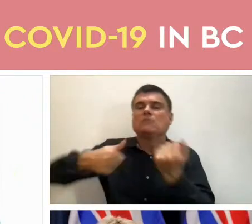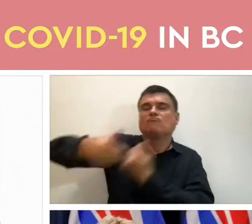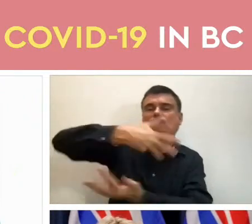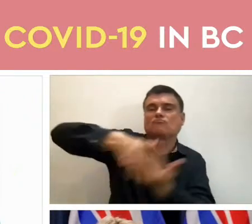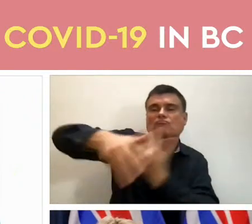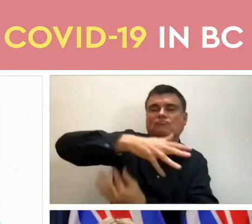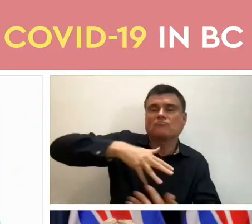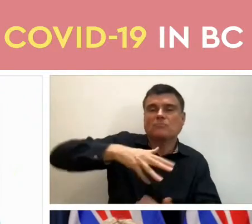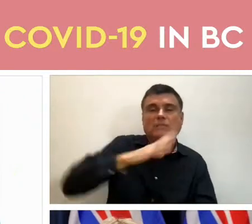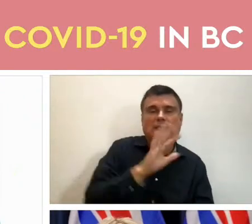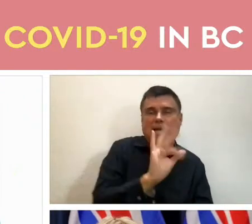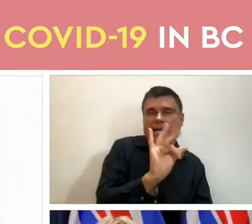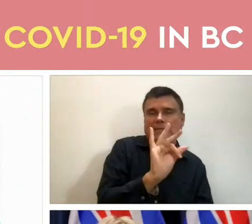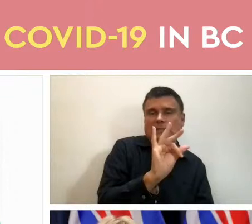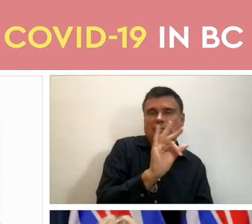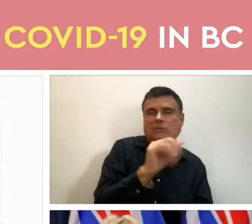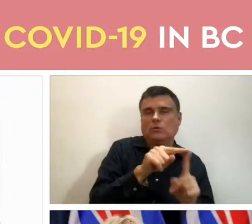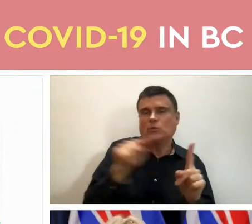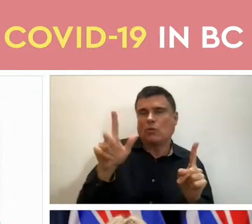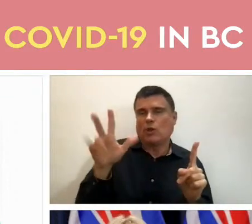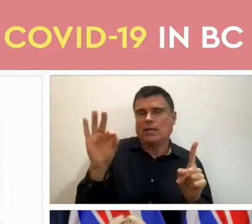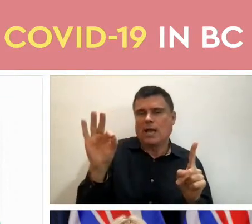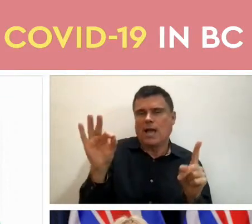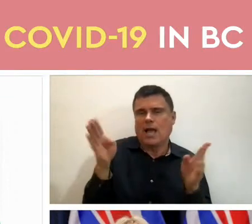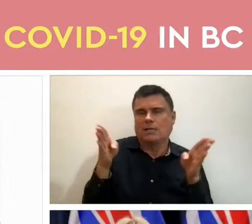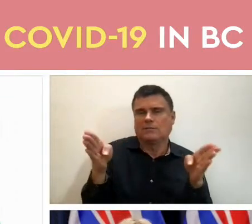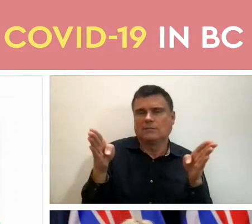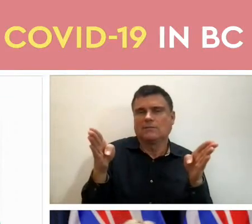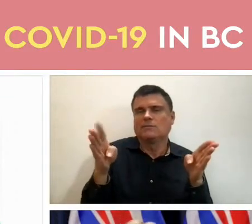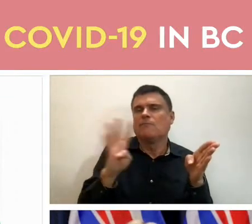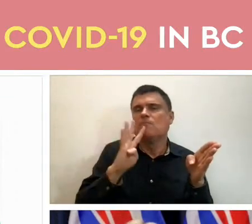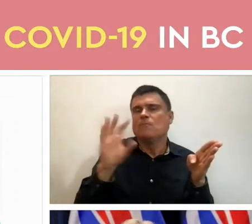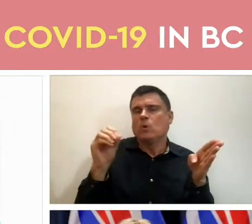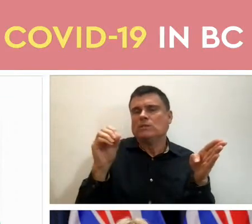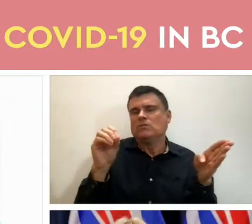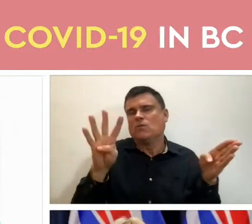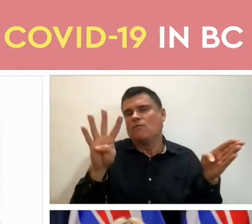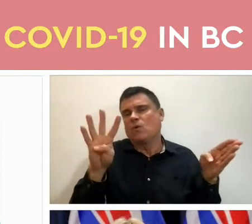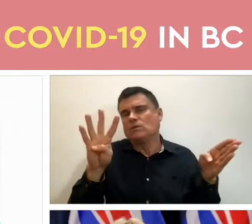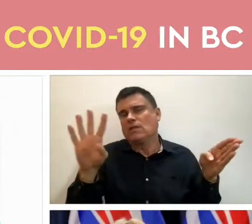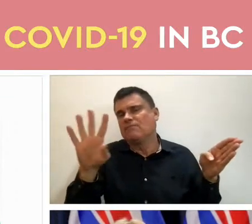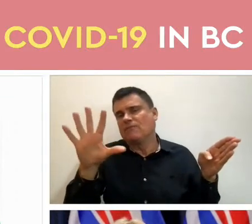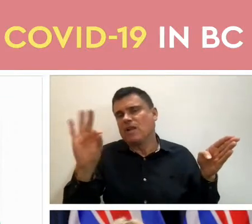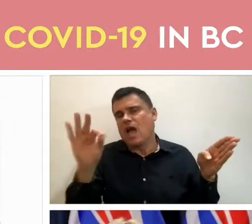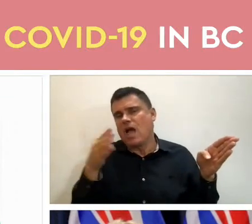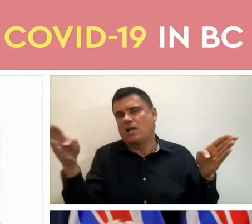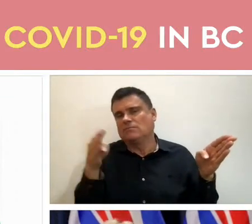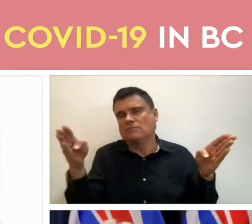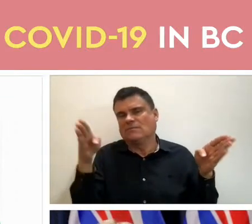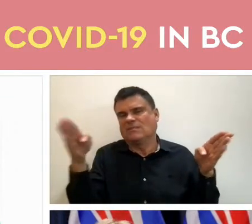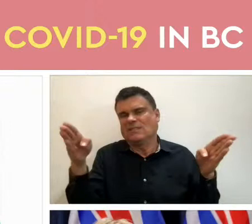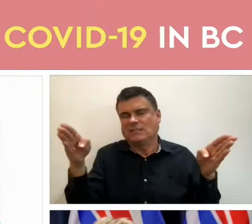year age group and as we break that down again between those who have protection from